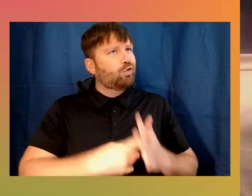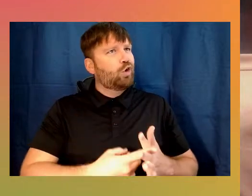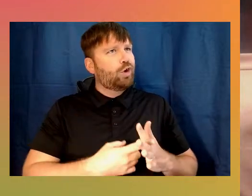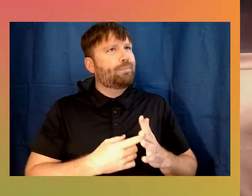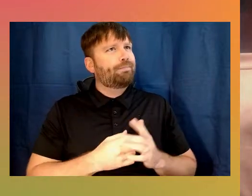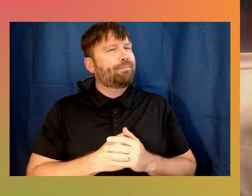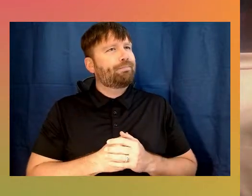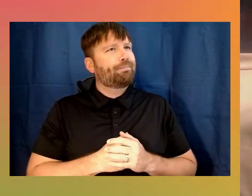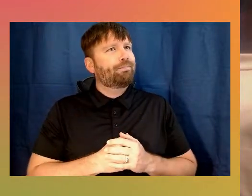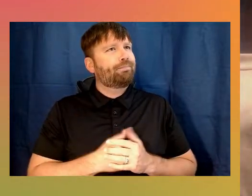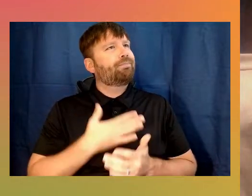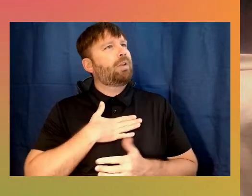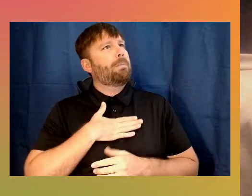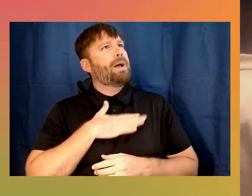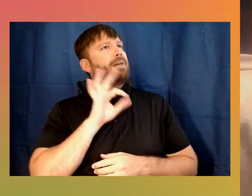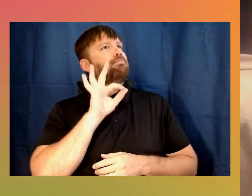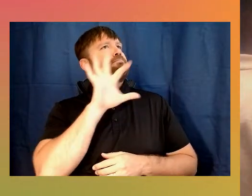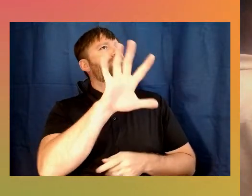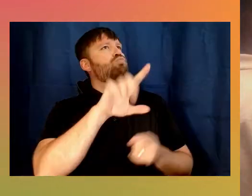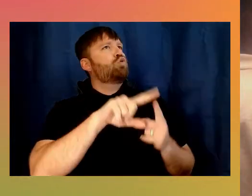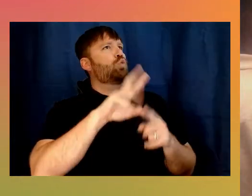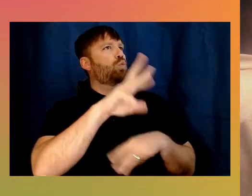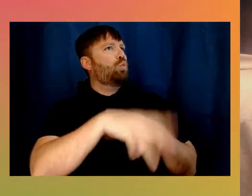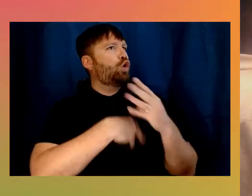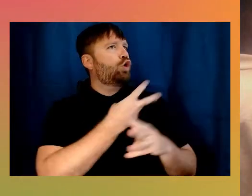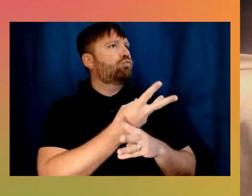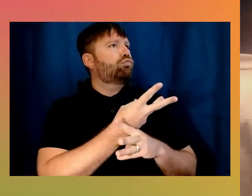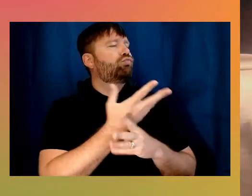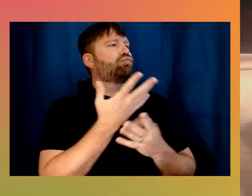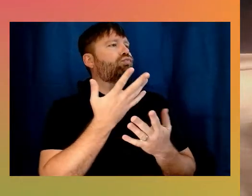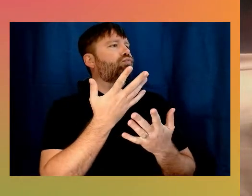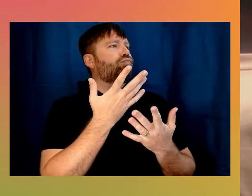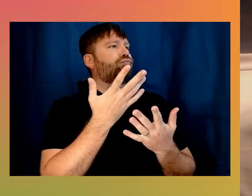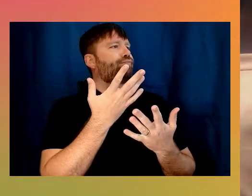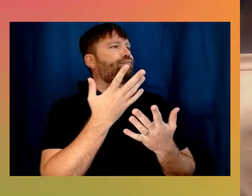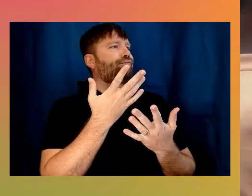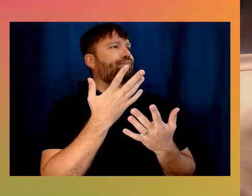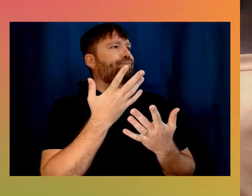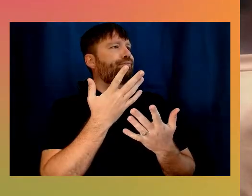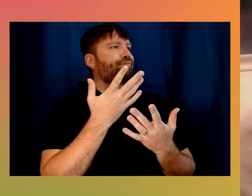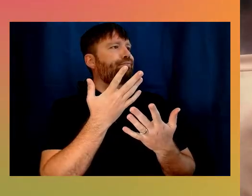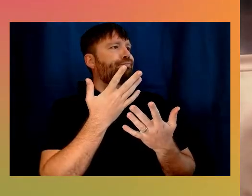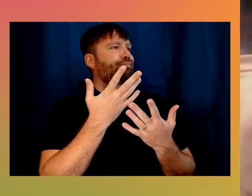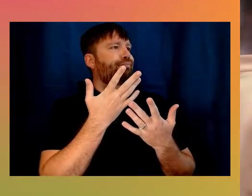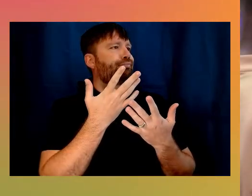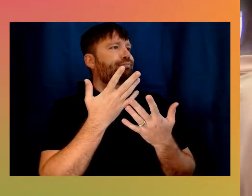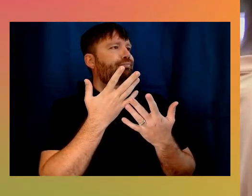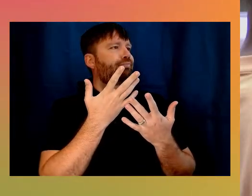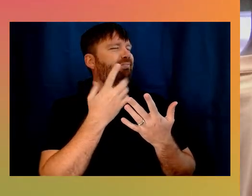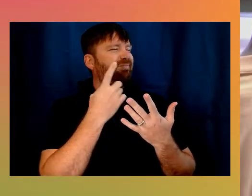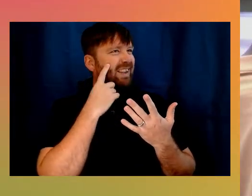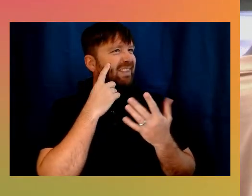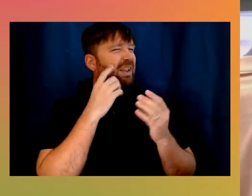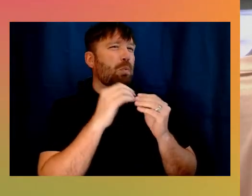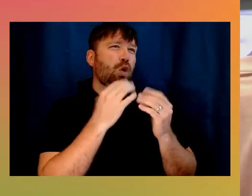MAKE ME EMOTIONAL. WHERE DO I EVEN START? MY MESSAGE THAT I WOULD LIKE TO